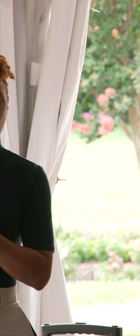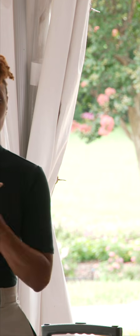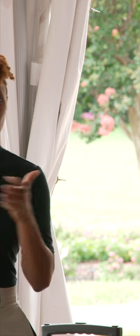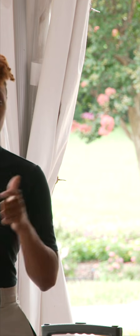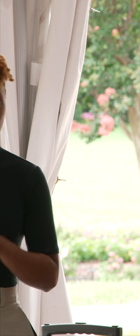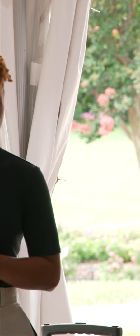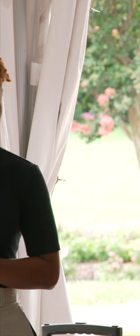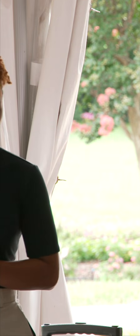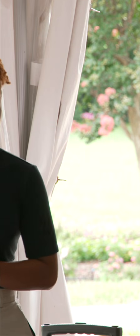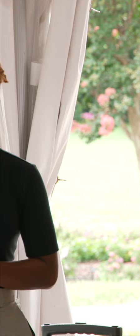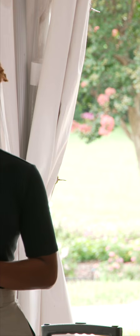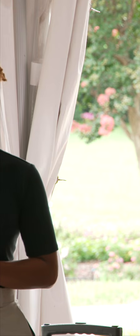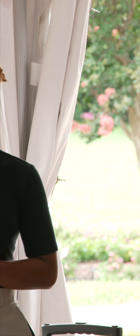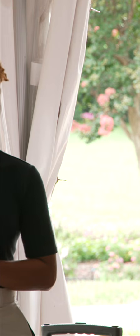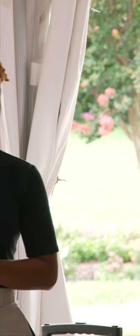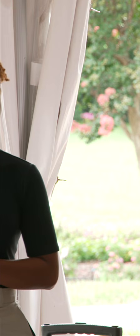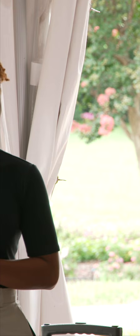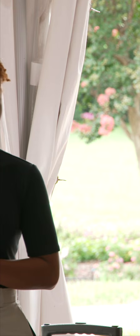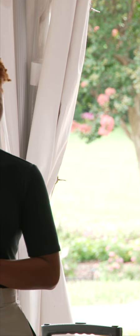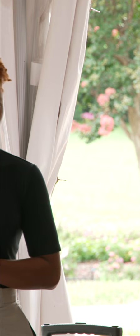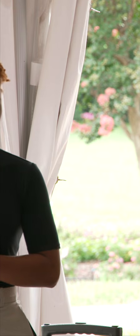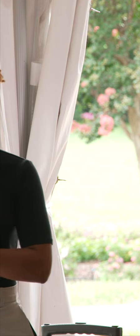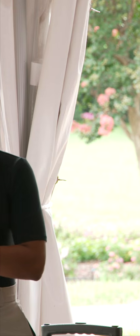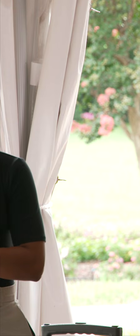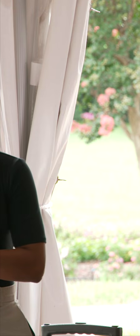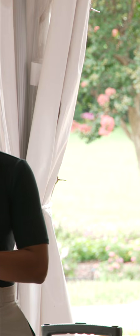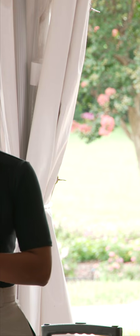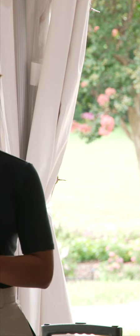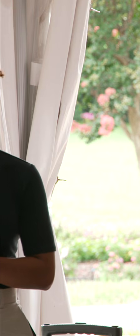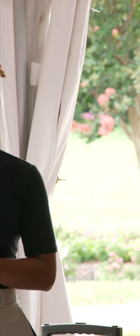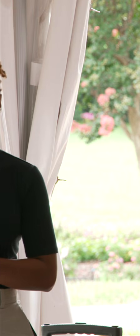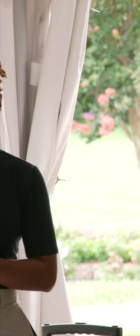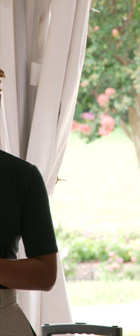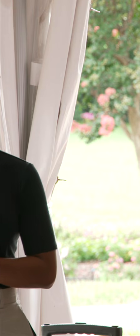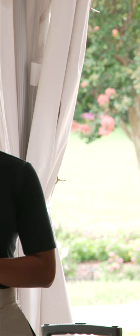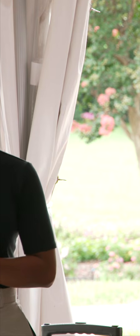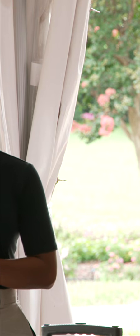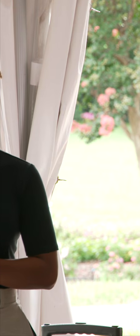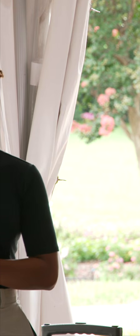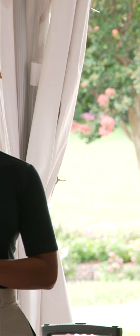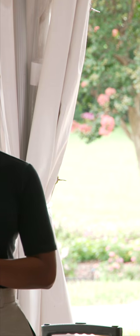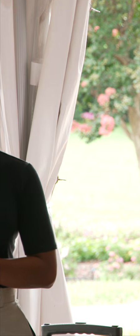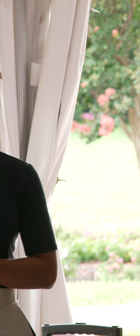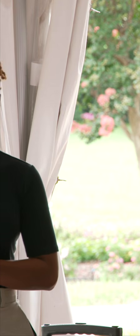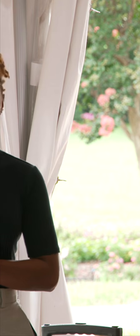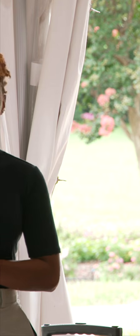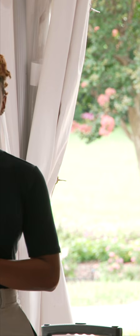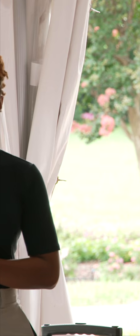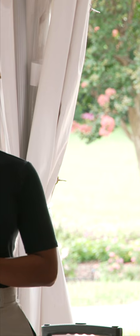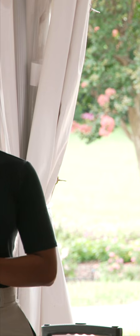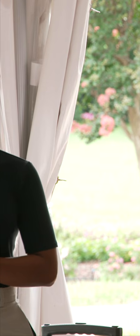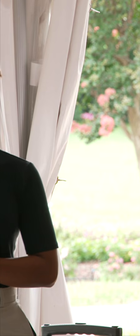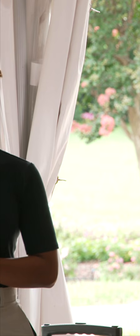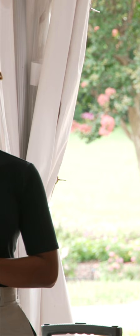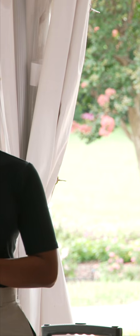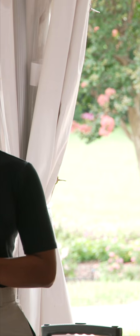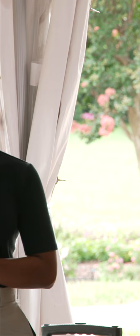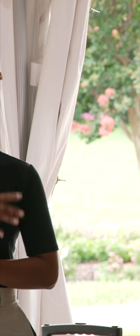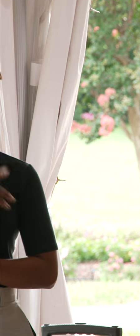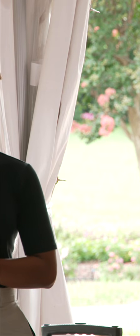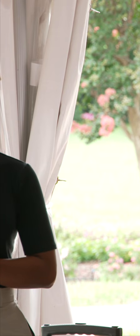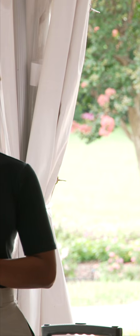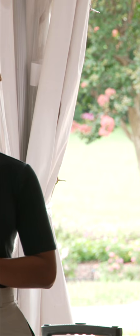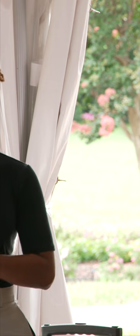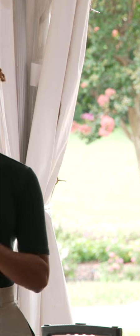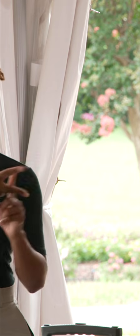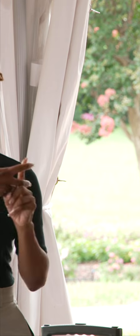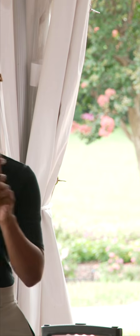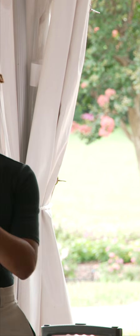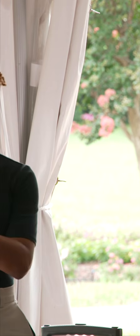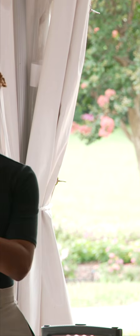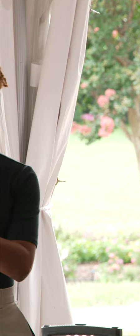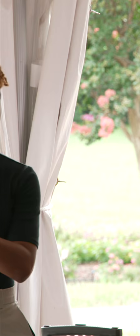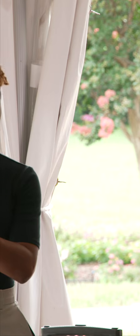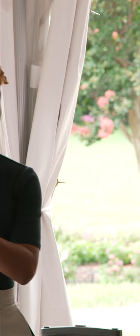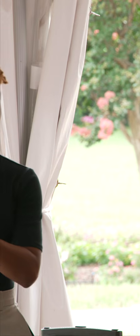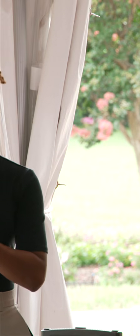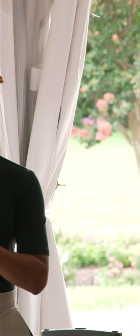cousins Reuben Neal and Ed Chisholm, were among the men recruited under the semblance of receiving